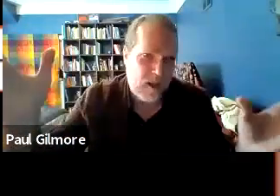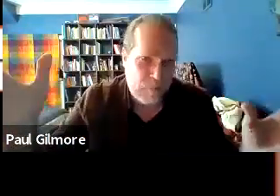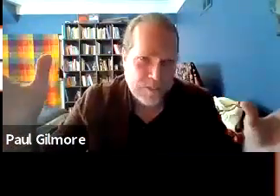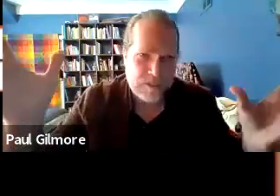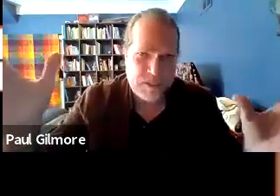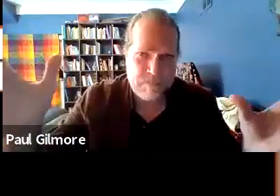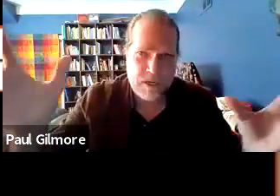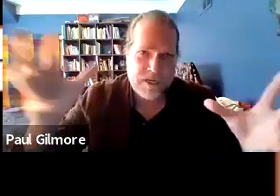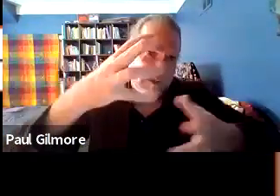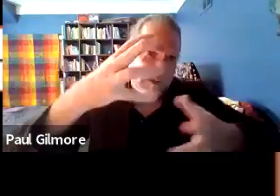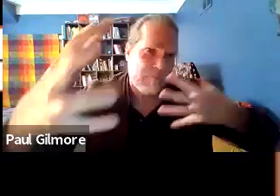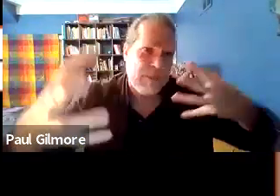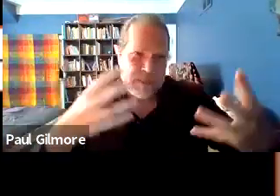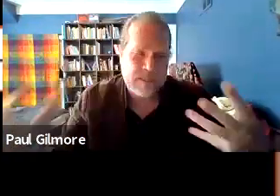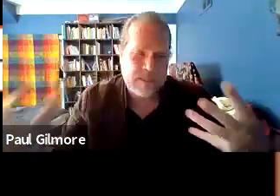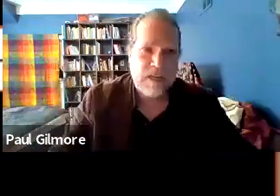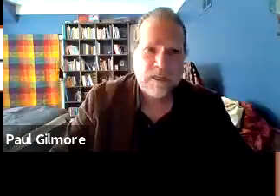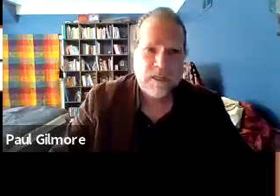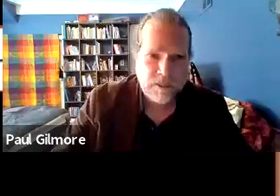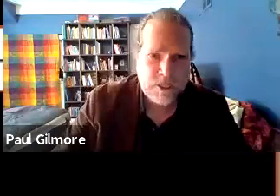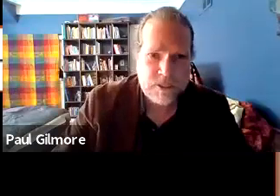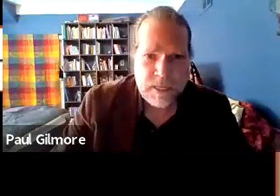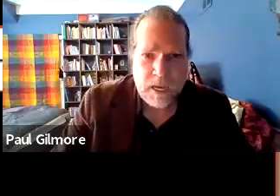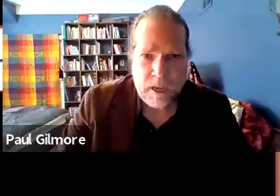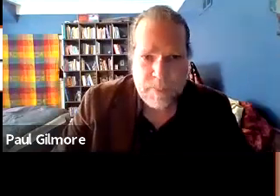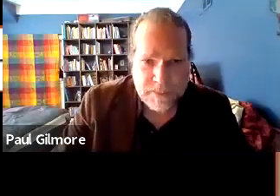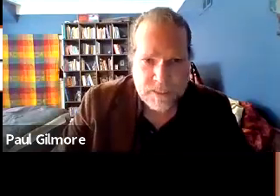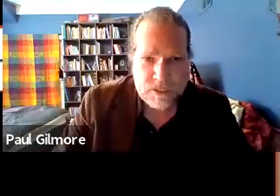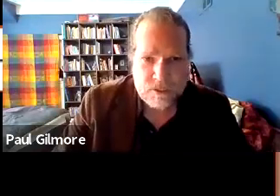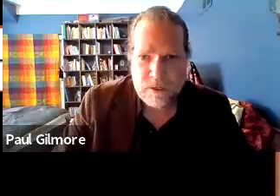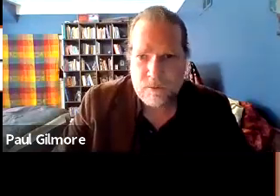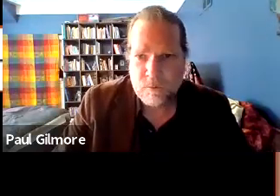homogenous American, but there are many different cultures. That's the story we're